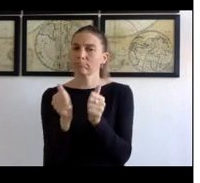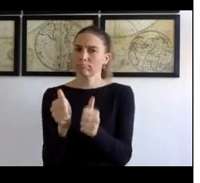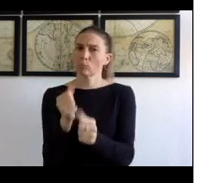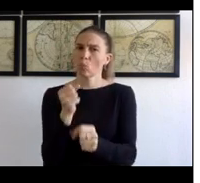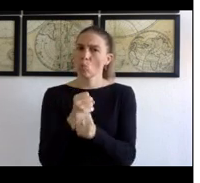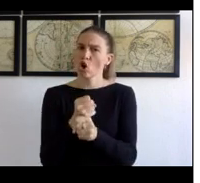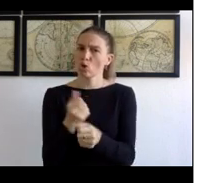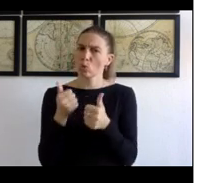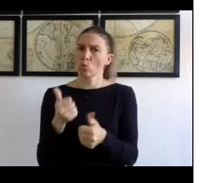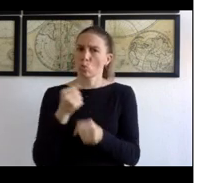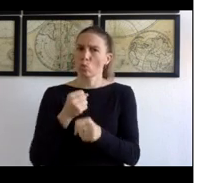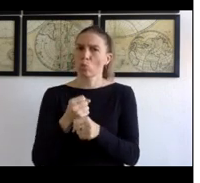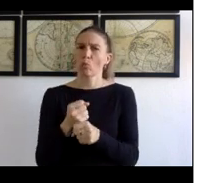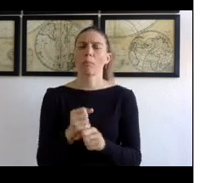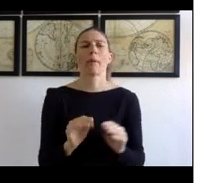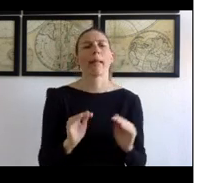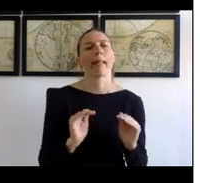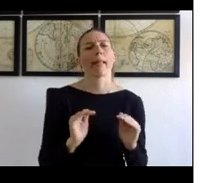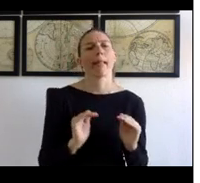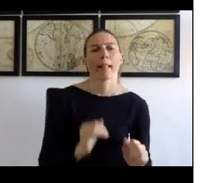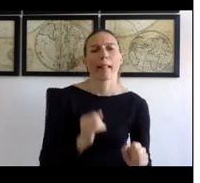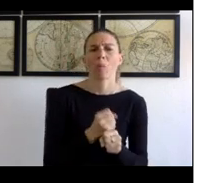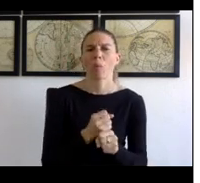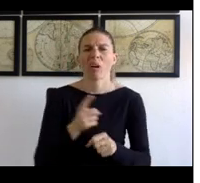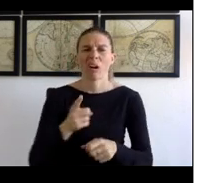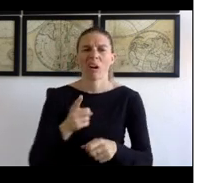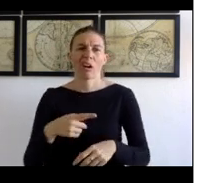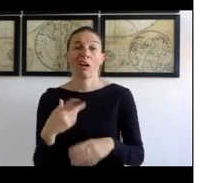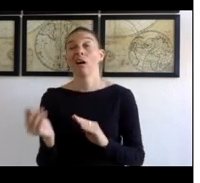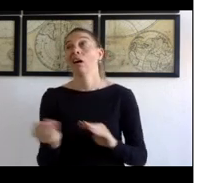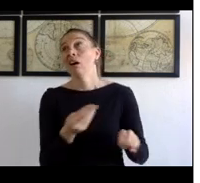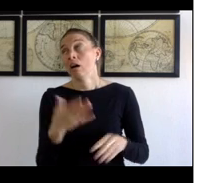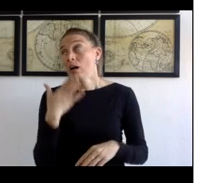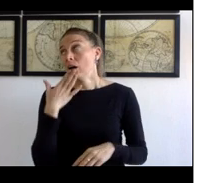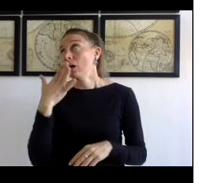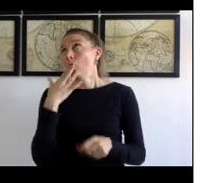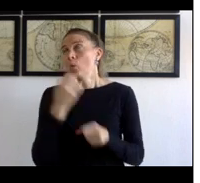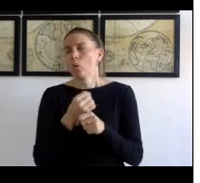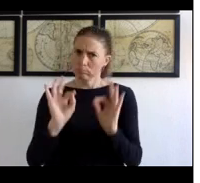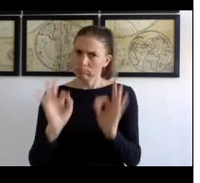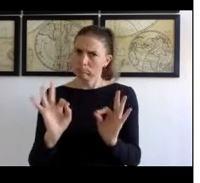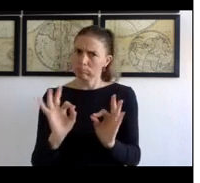do you have in the statistics you've provided, do you have evidence